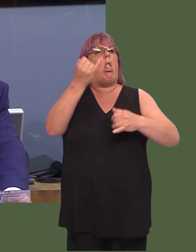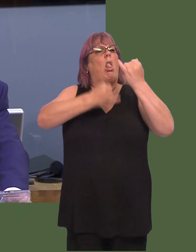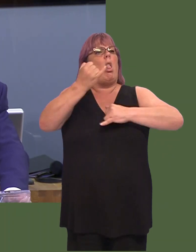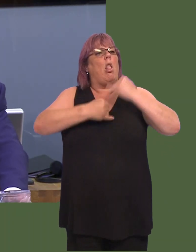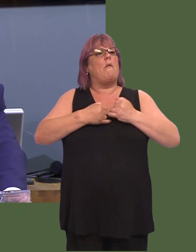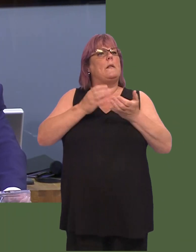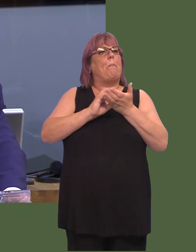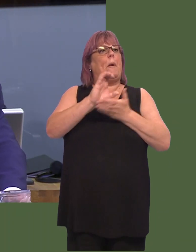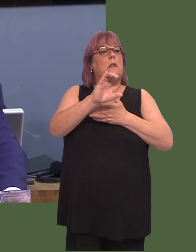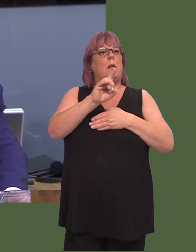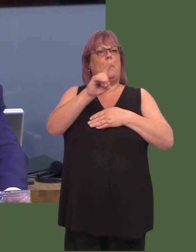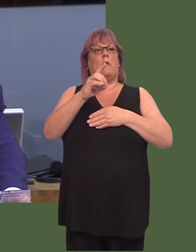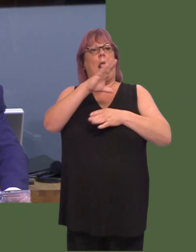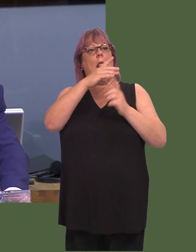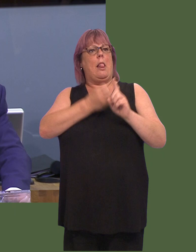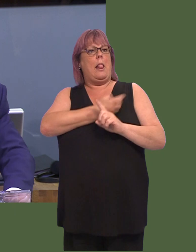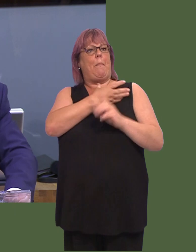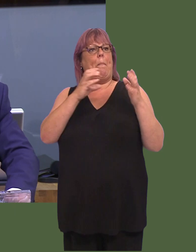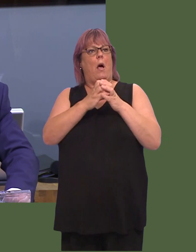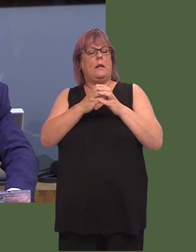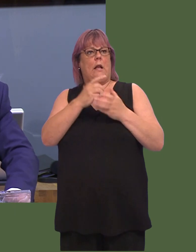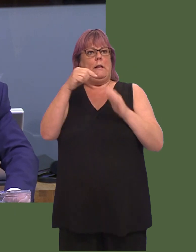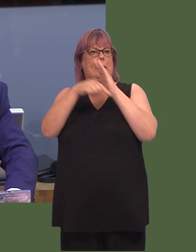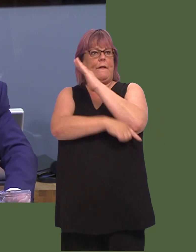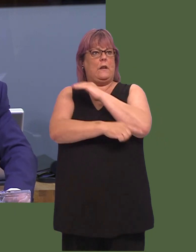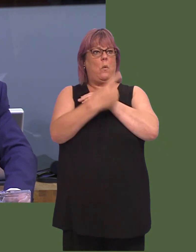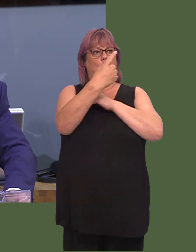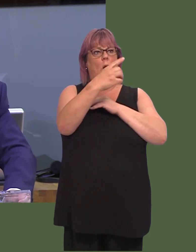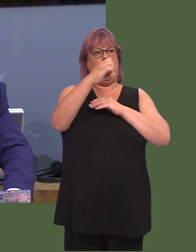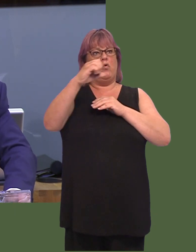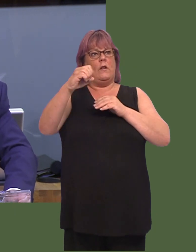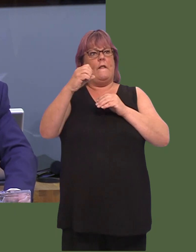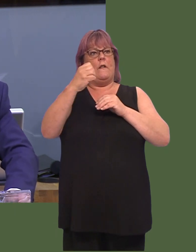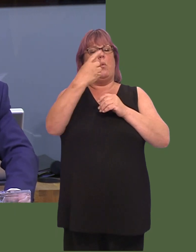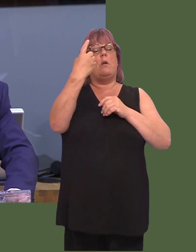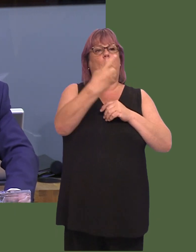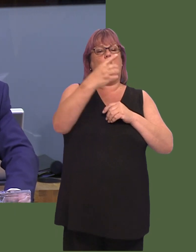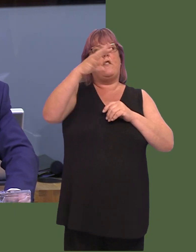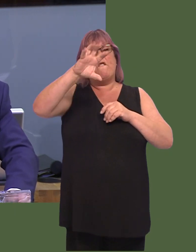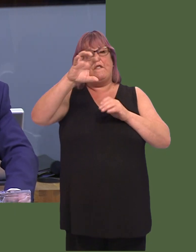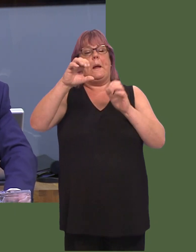It was the Labour Party that left a deficit of £150 billion back in 2010ó[Interruption.]óand